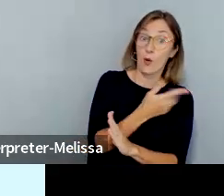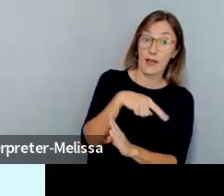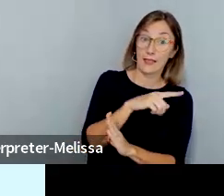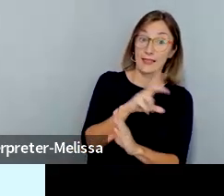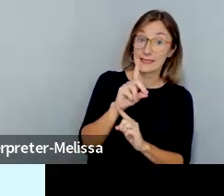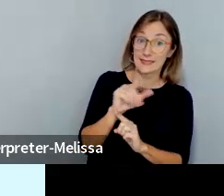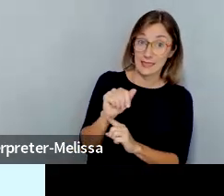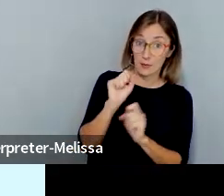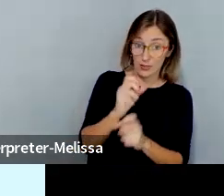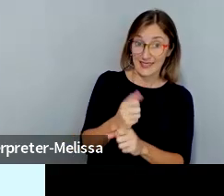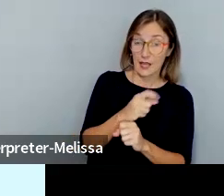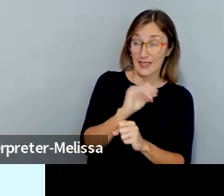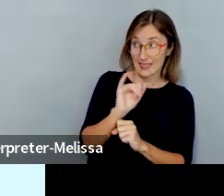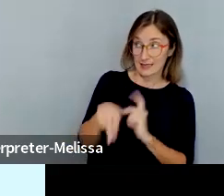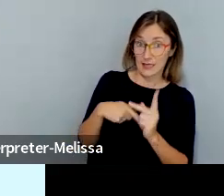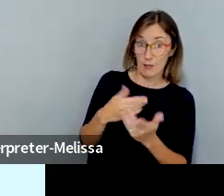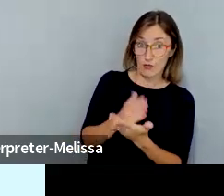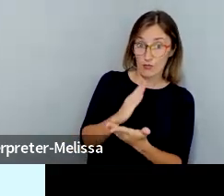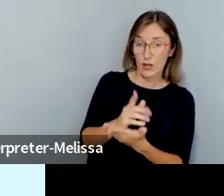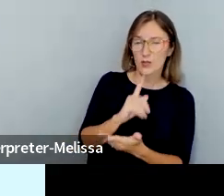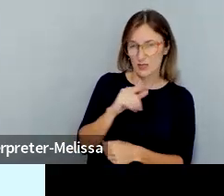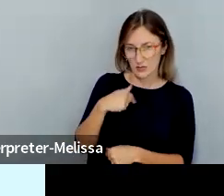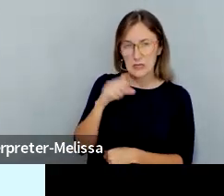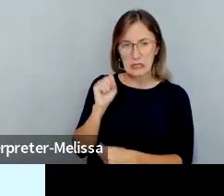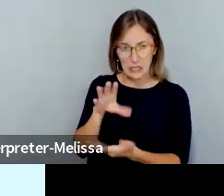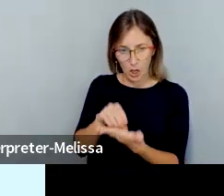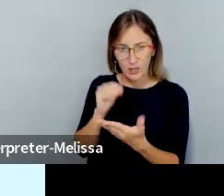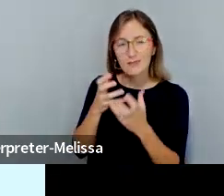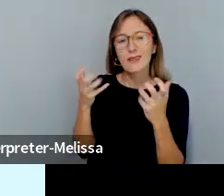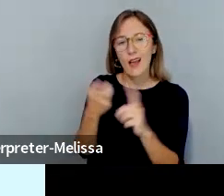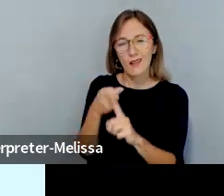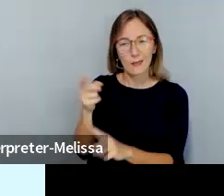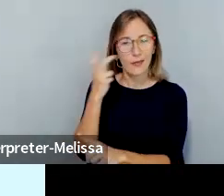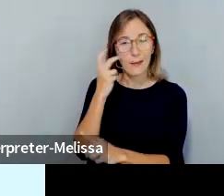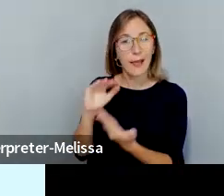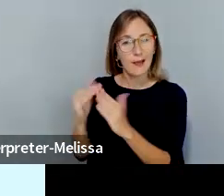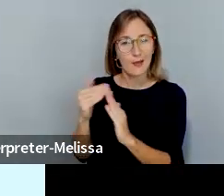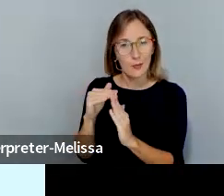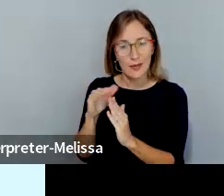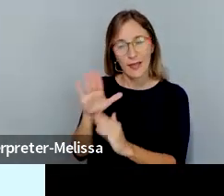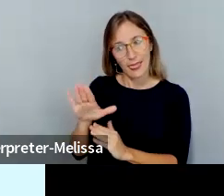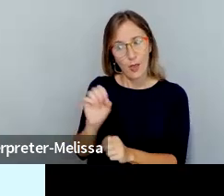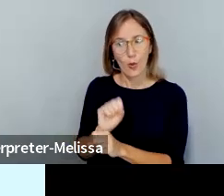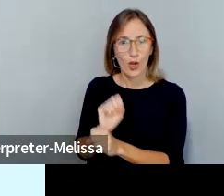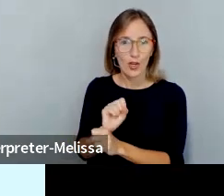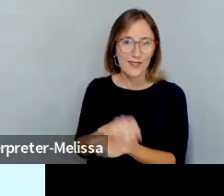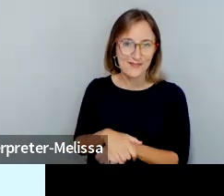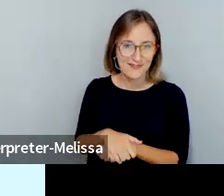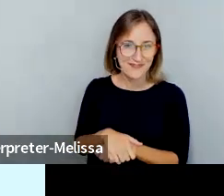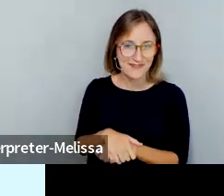got all kinds of things past that exist today that are not afforded to people with other disabilities. We have a lot of learning from the history